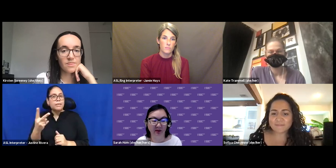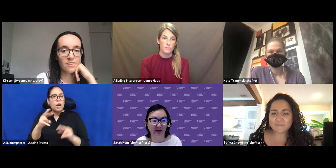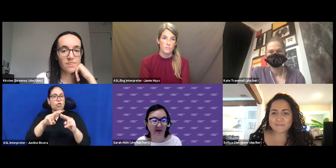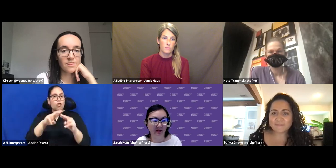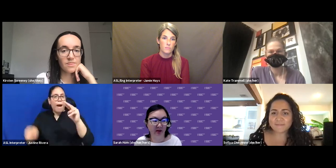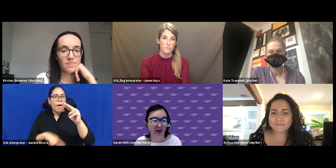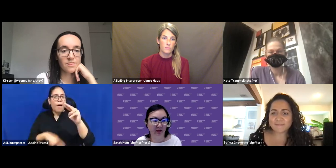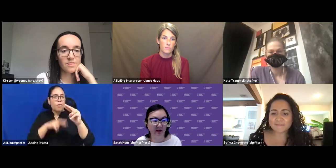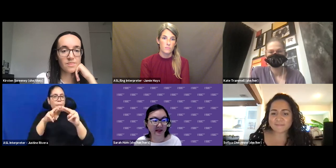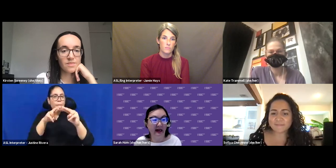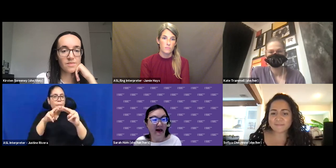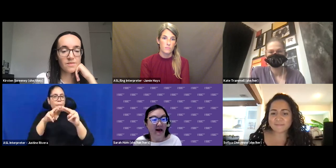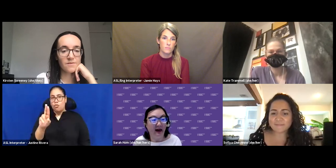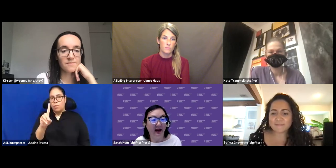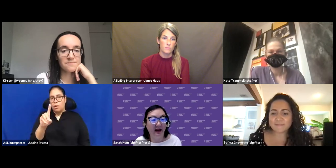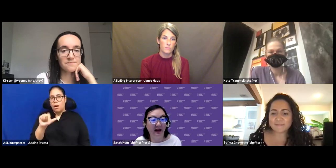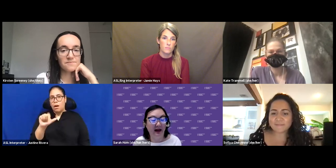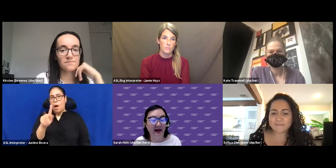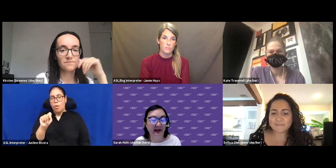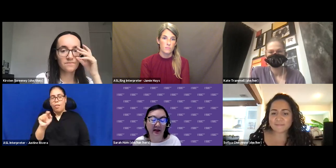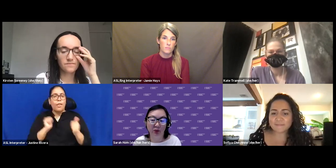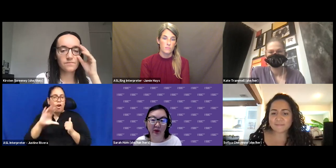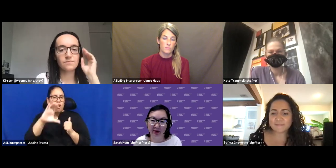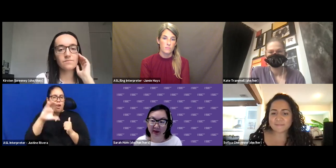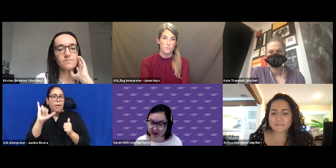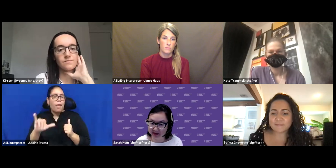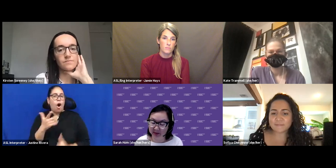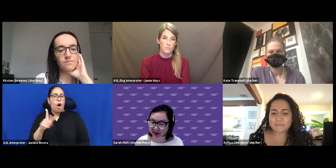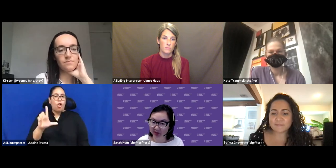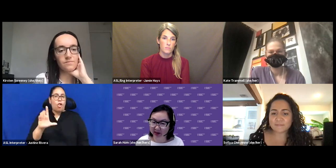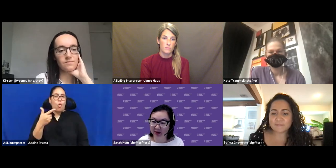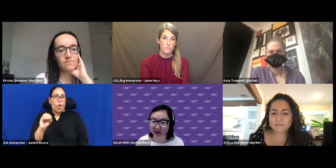over the field. I am Roundabout theatre Company's Director of